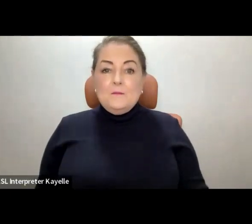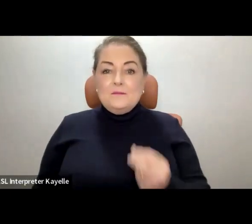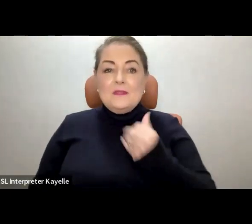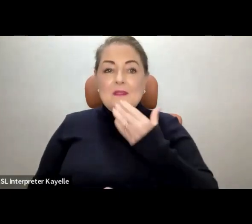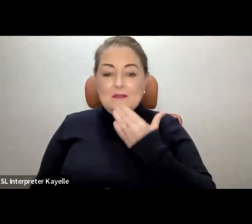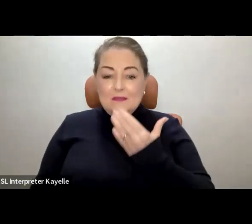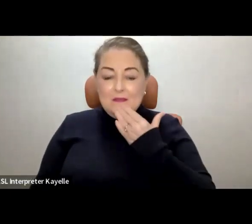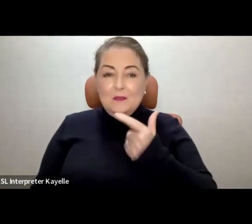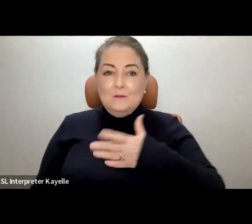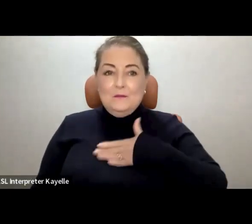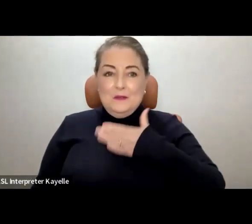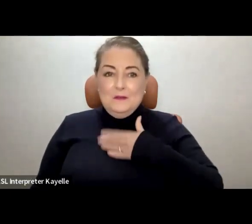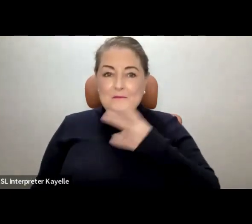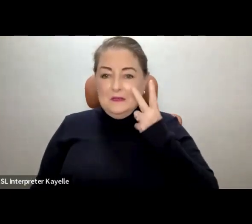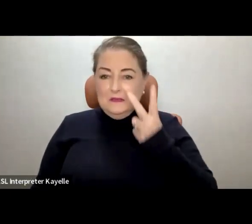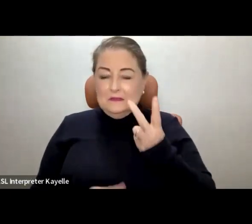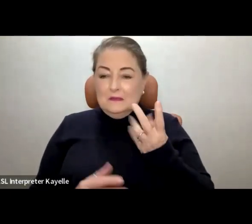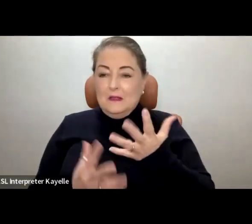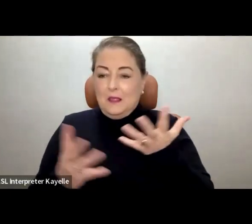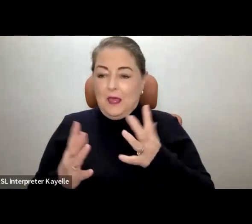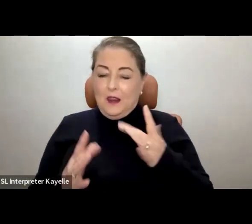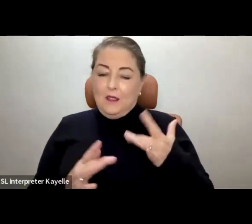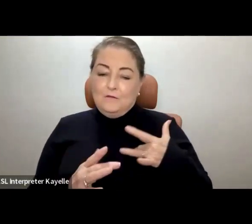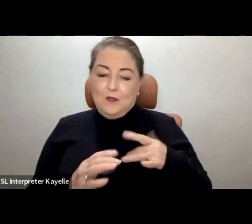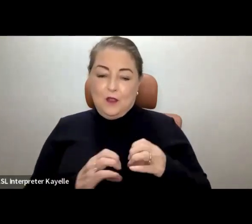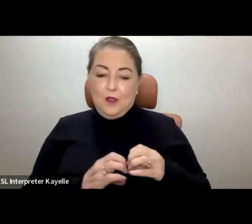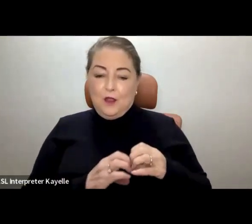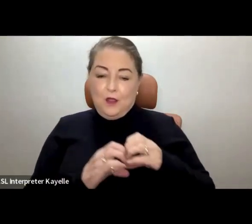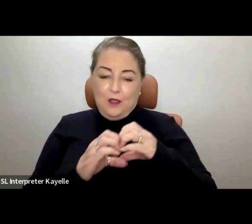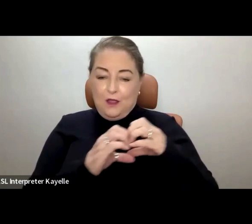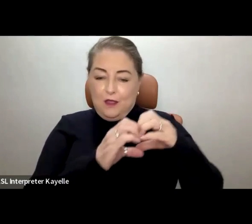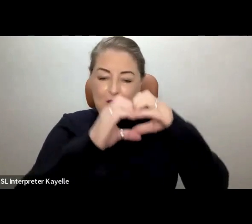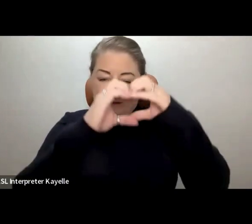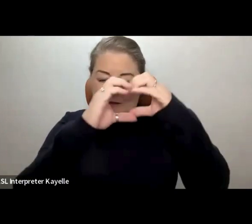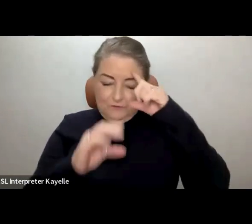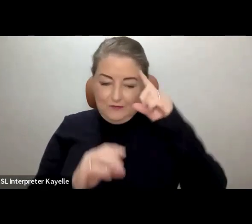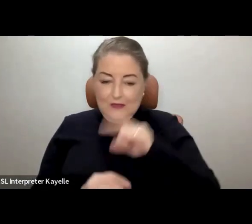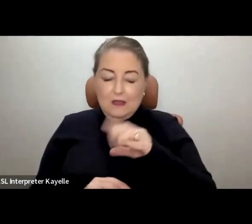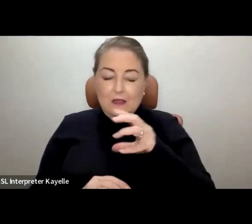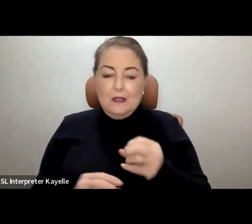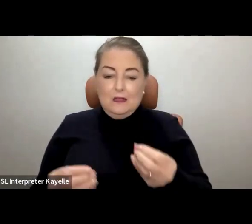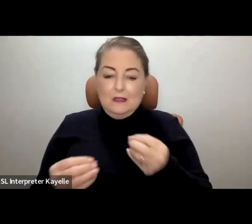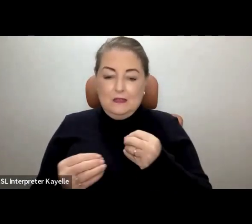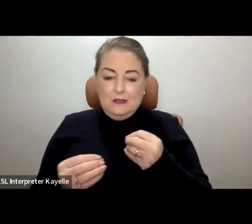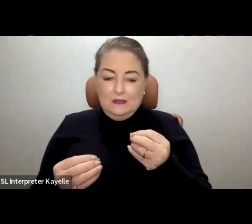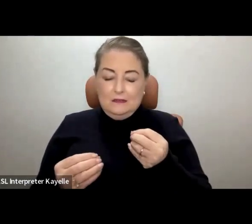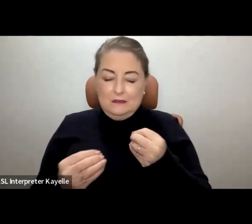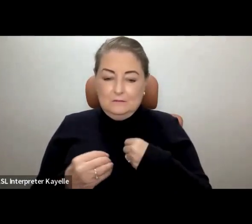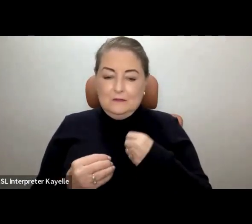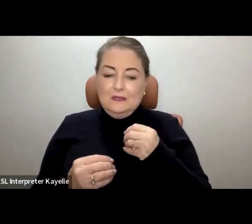I'm glad I'm seeing a lot of hearts for that one. And it gave me a moment also to read some of the things you wrote and